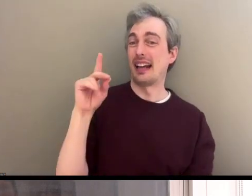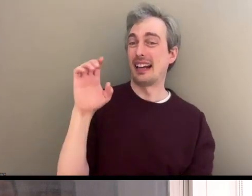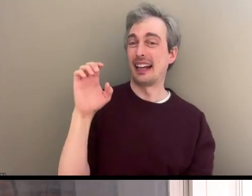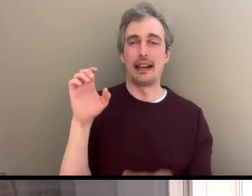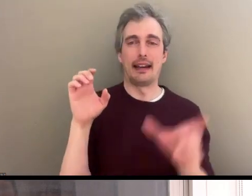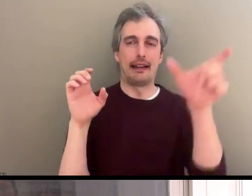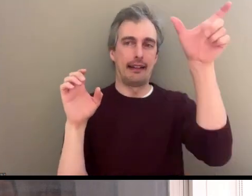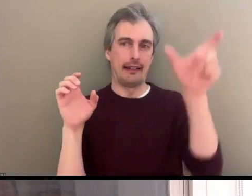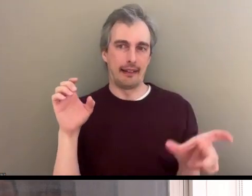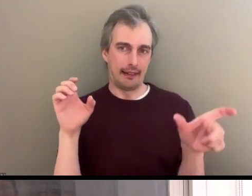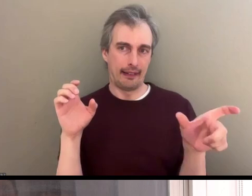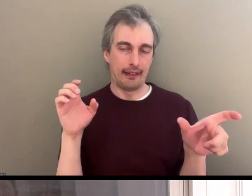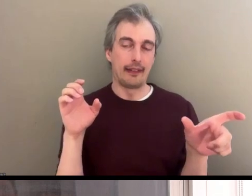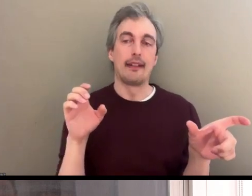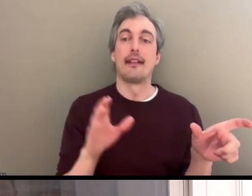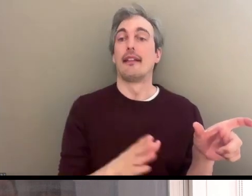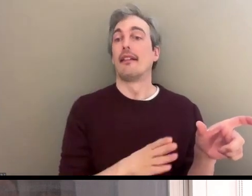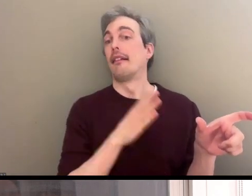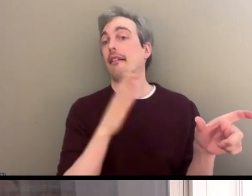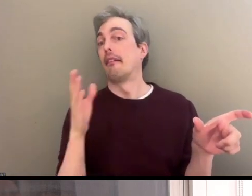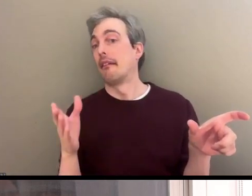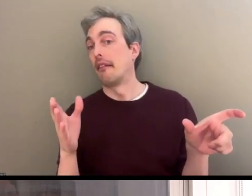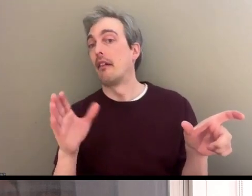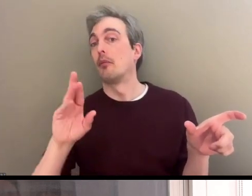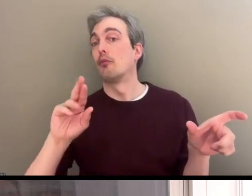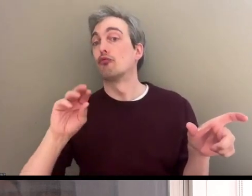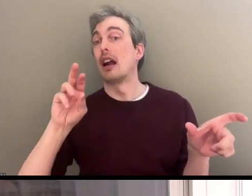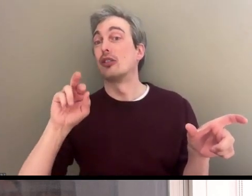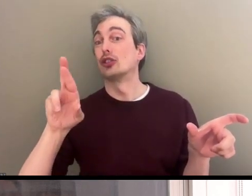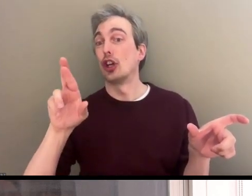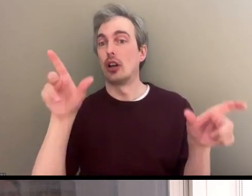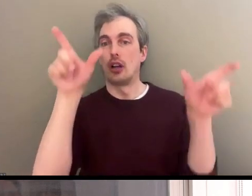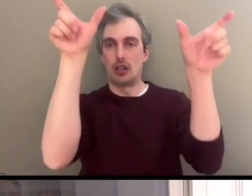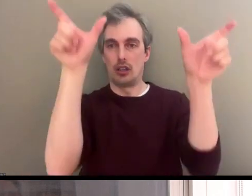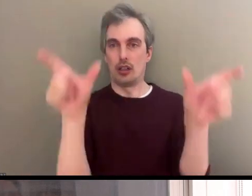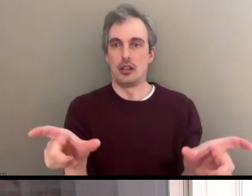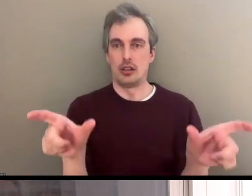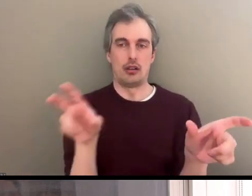then a browser on the other side of the screen so that they could do it at the